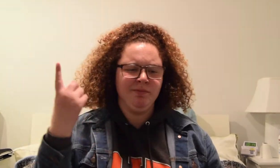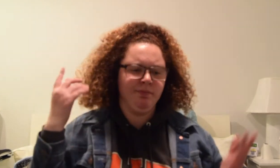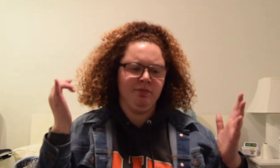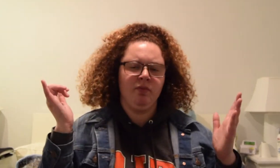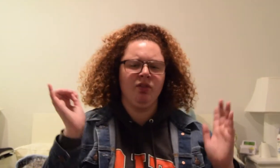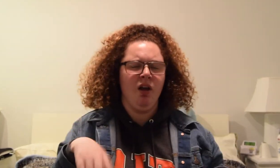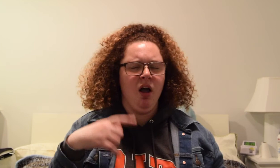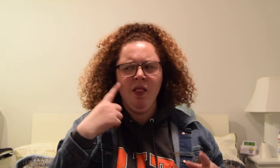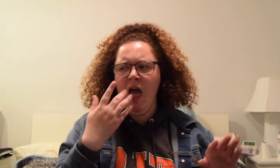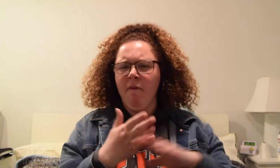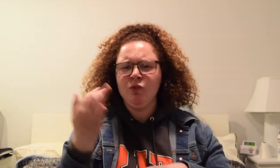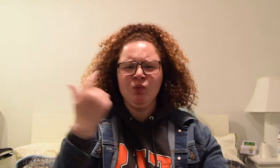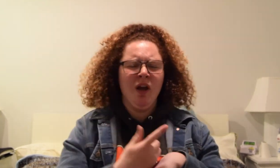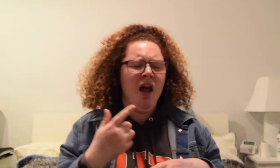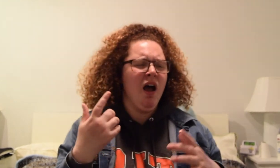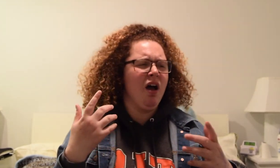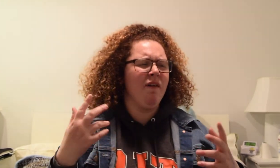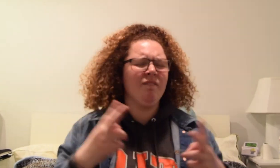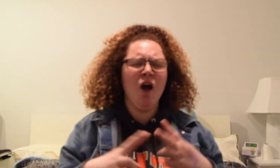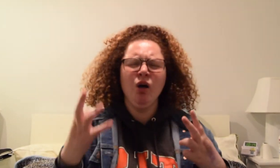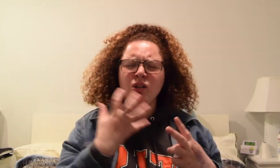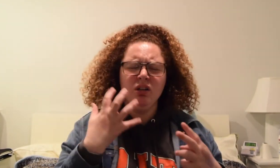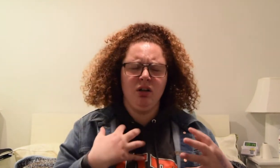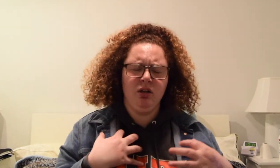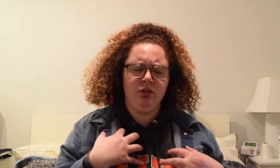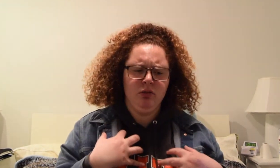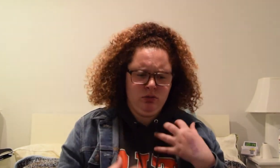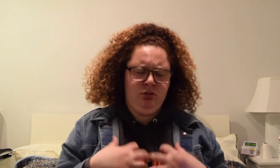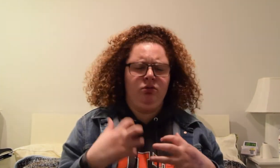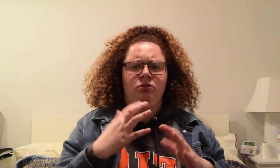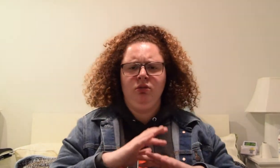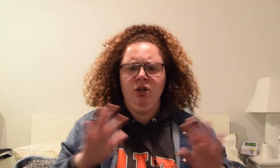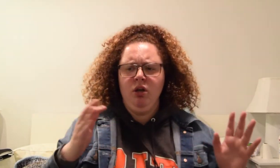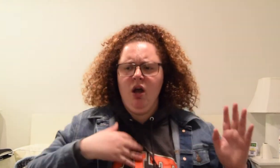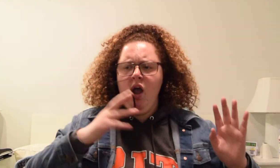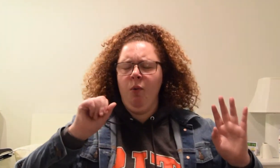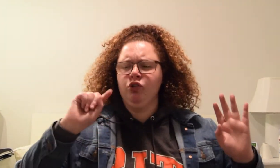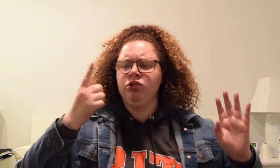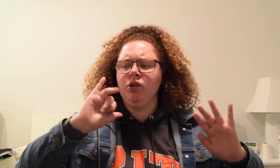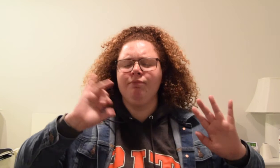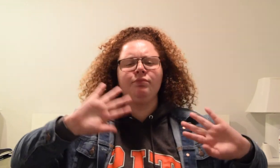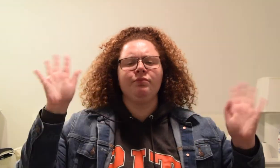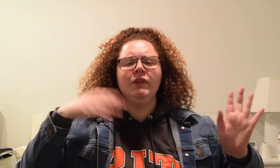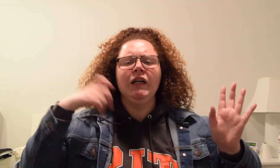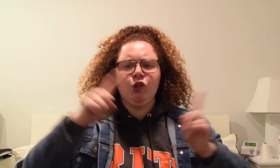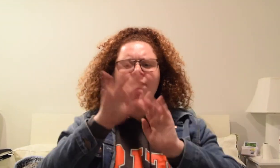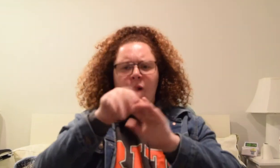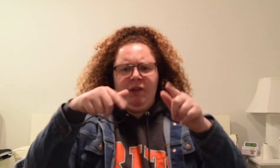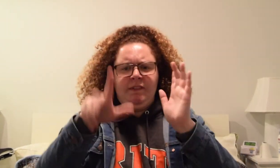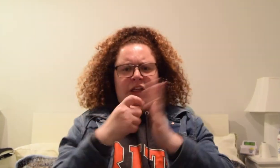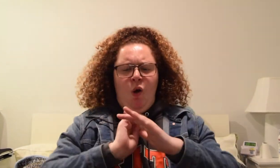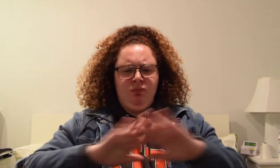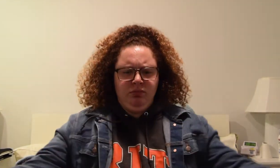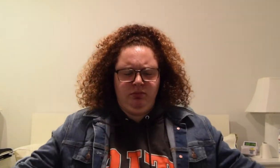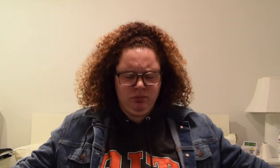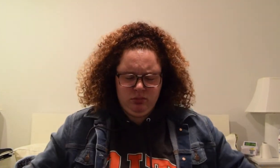It's just after today, my feelings are all over the place. I just needed to film this video